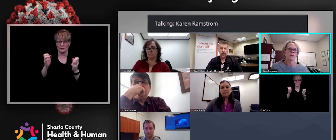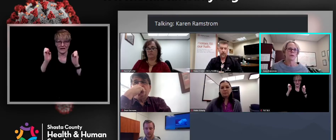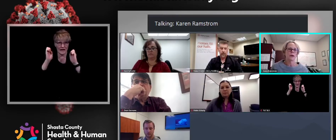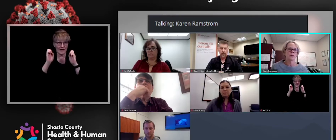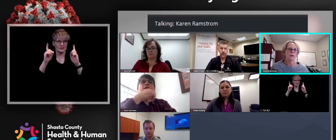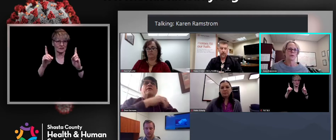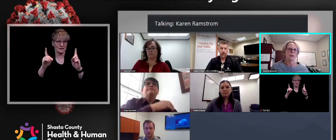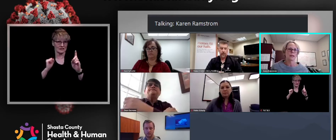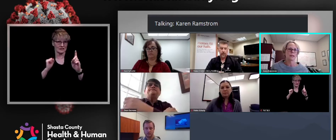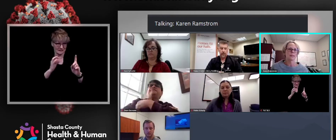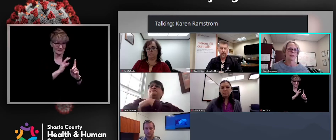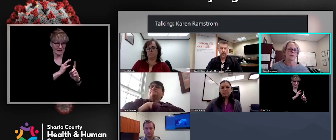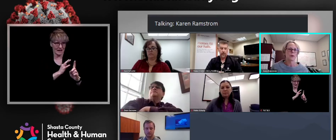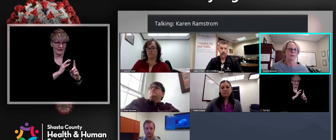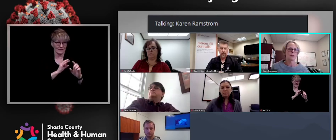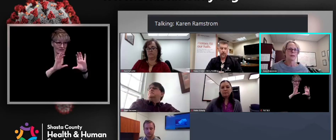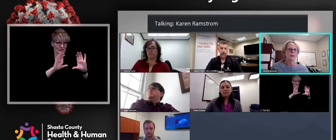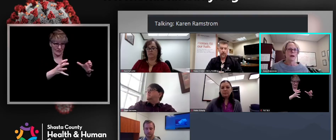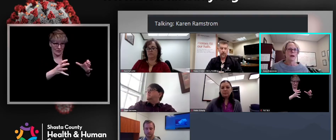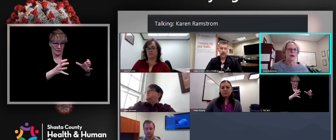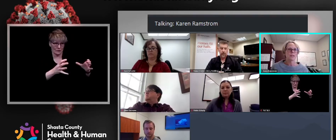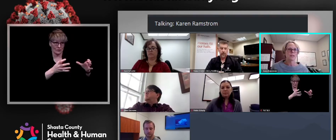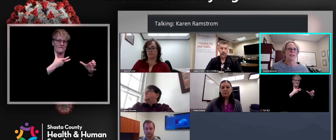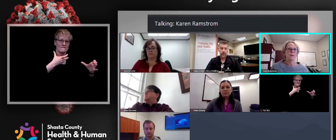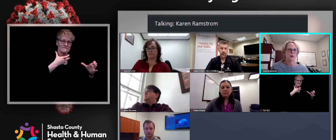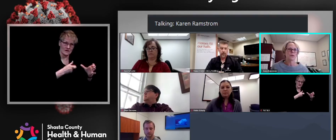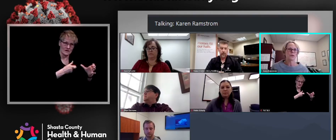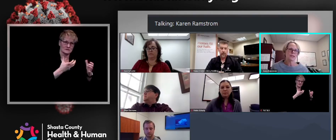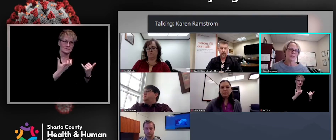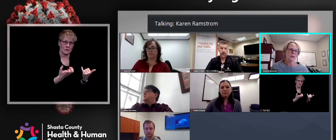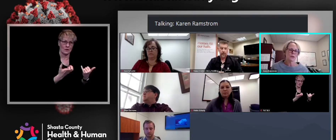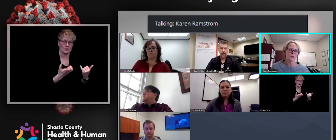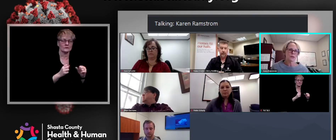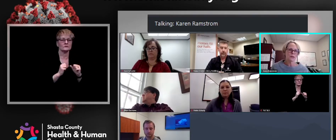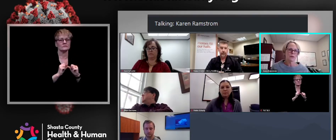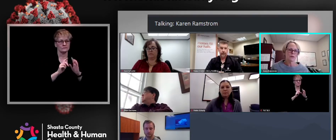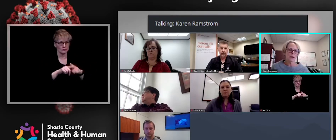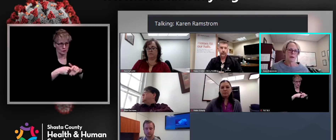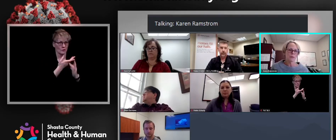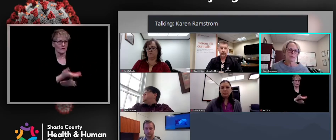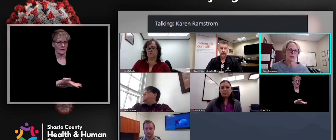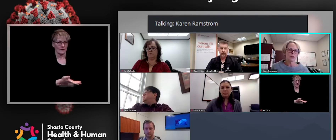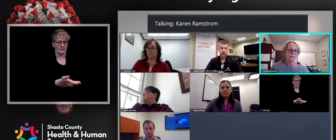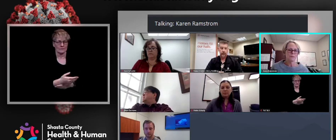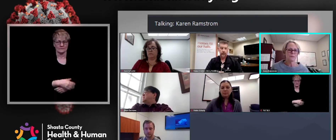of roll out over the next couple weeks to get both first and second doses for that population.